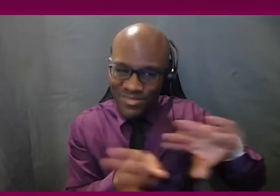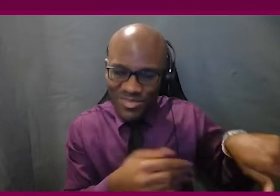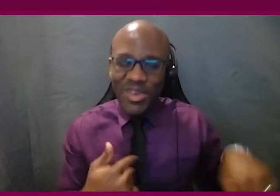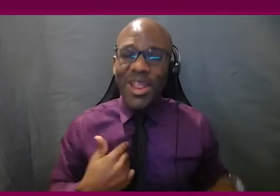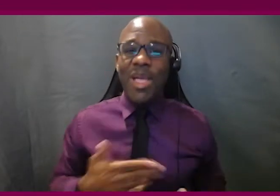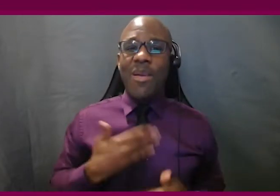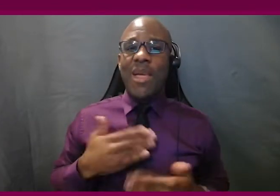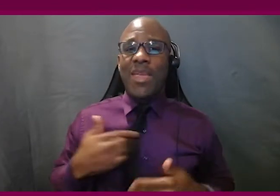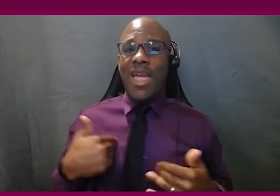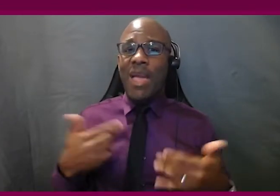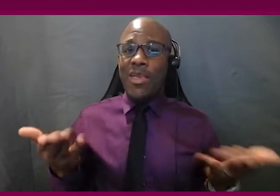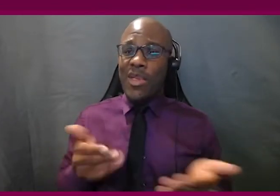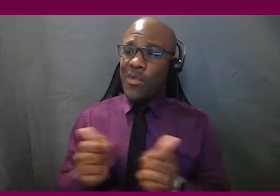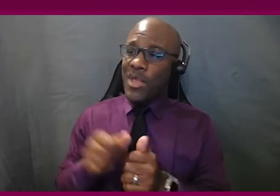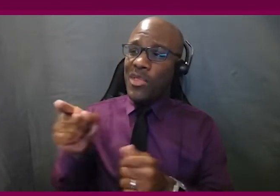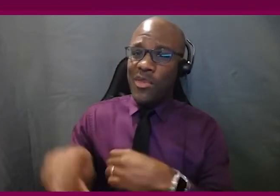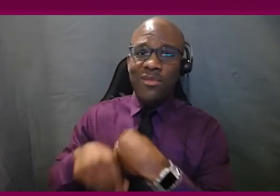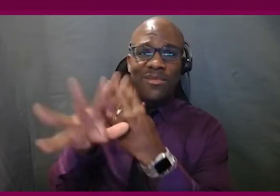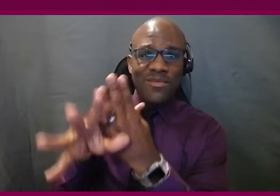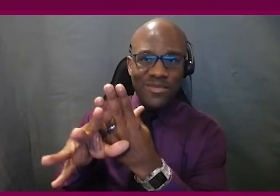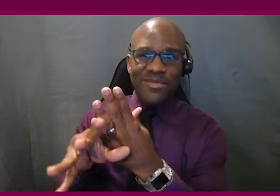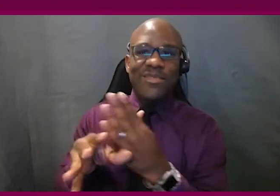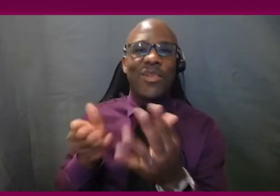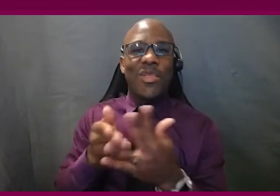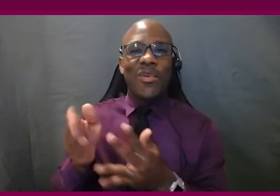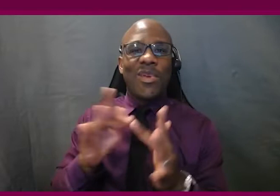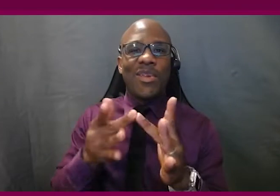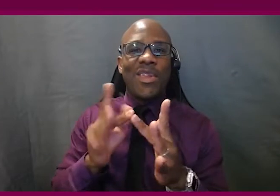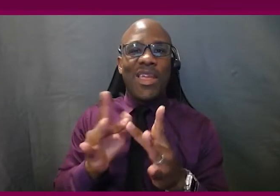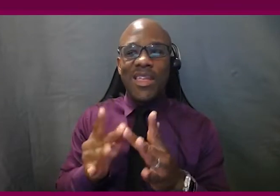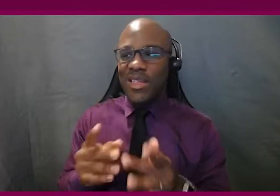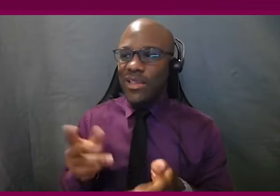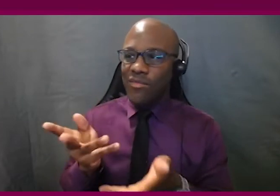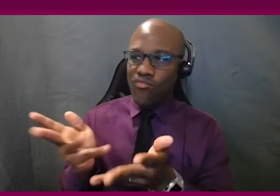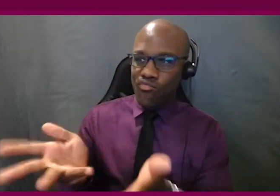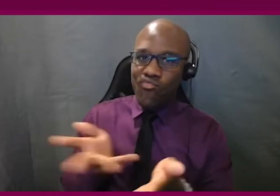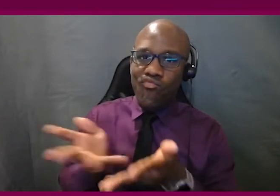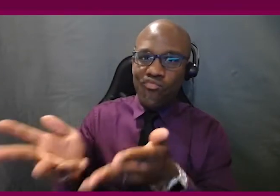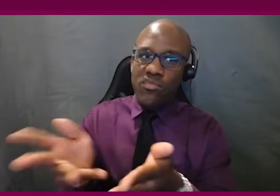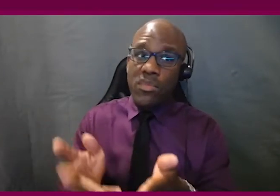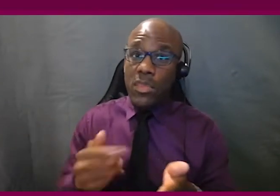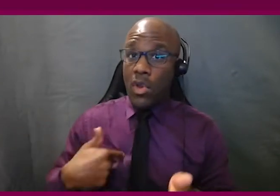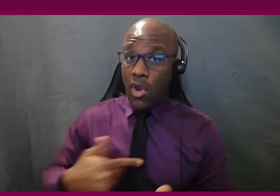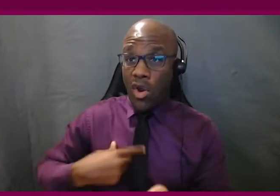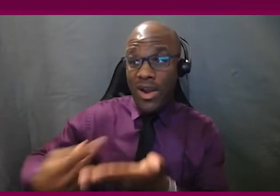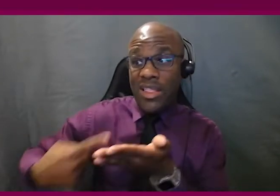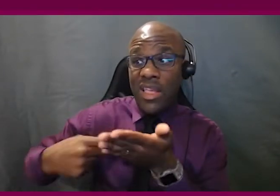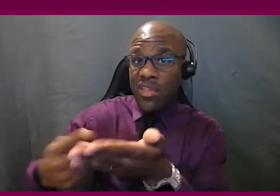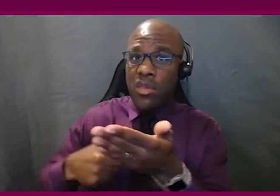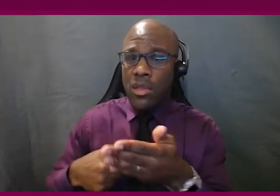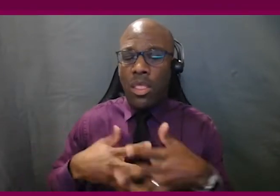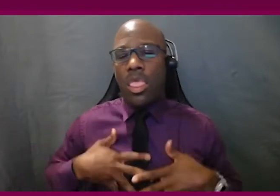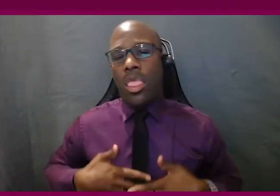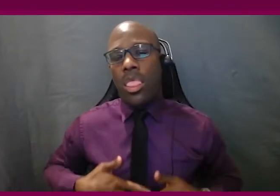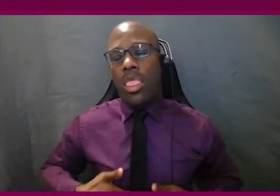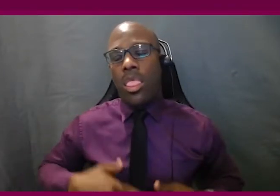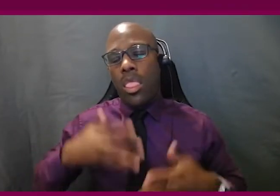I'm happy to be here with you virtually, that we're able to have a conversation because our conversation is anything but dreary, I must say.